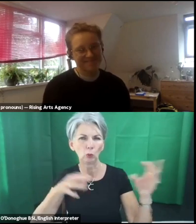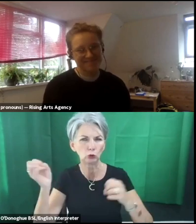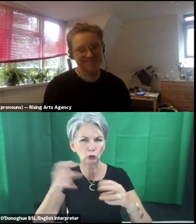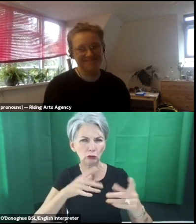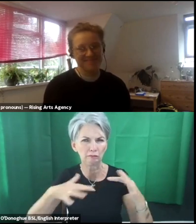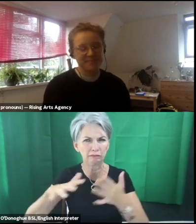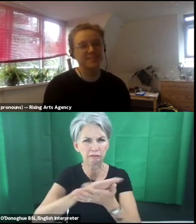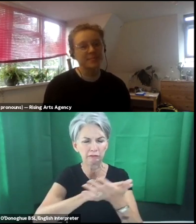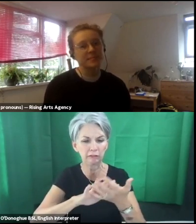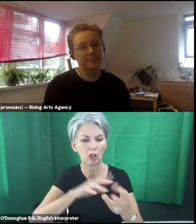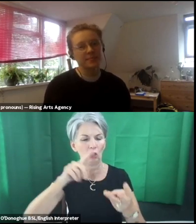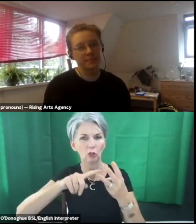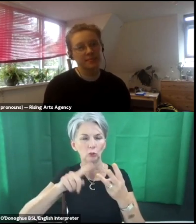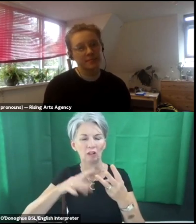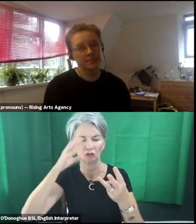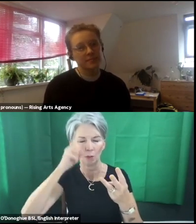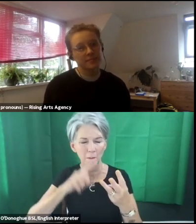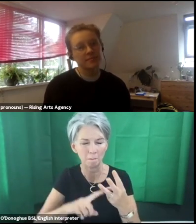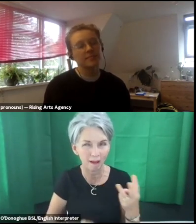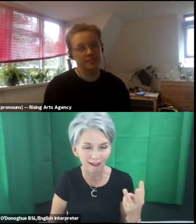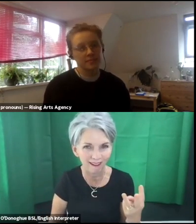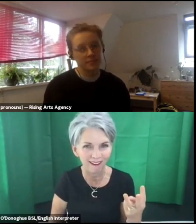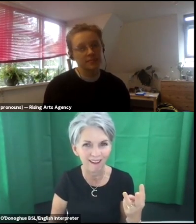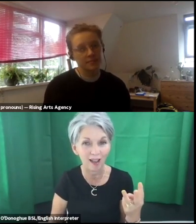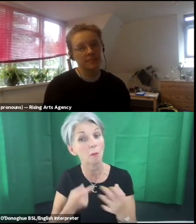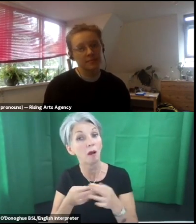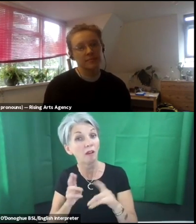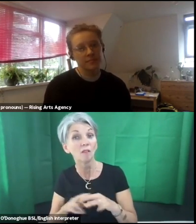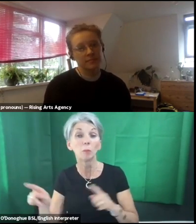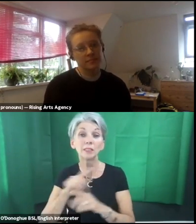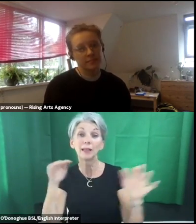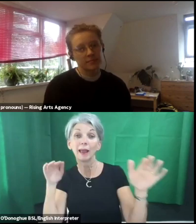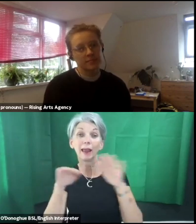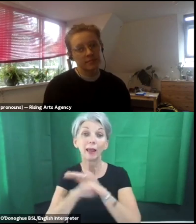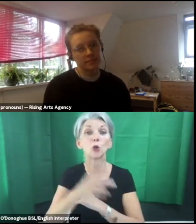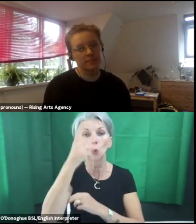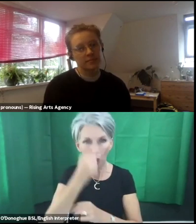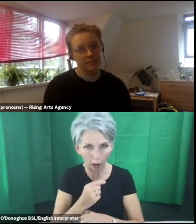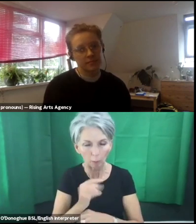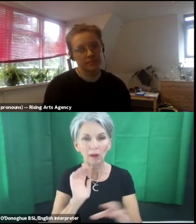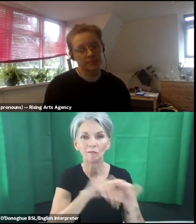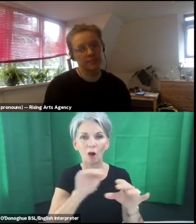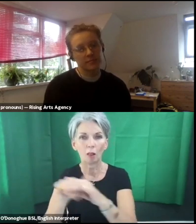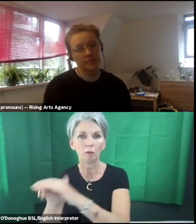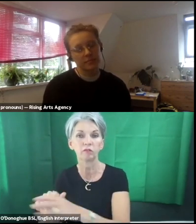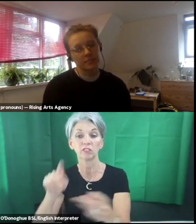But if you turned up to the meeting, you would be able to be involved in each of those groups. And then we're also a democratic organisation as well.